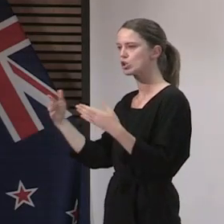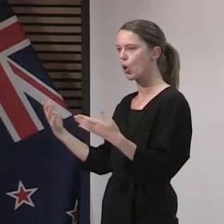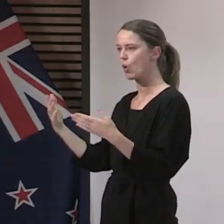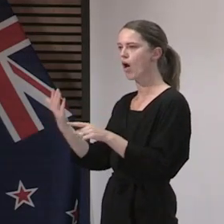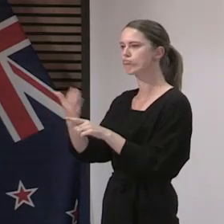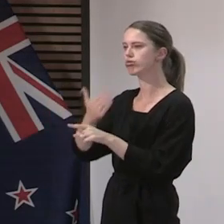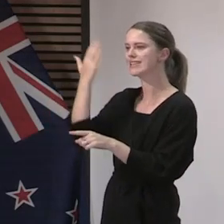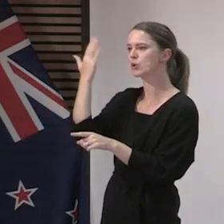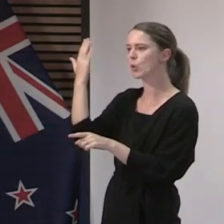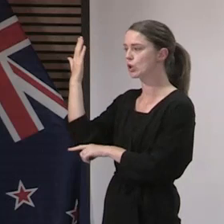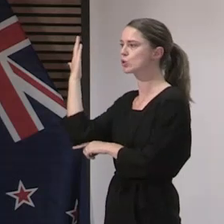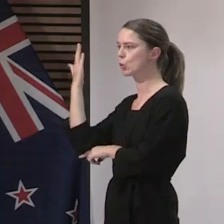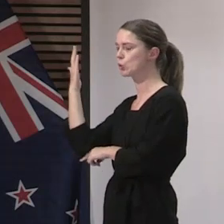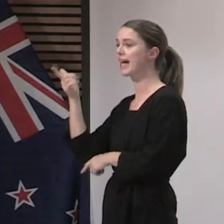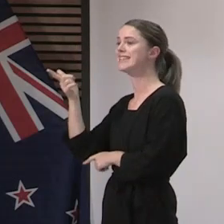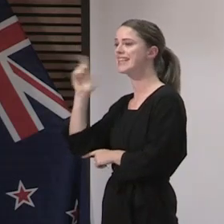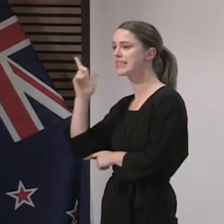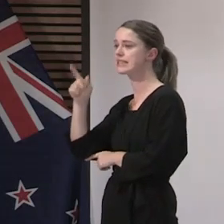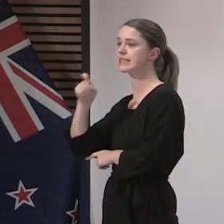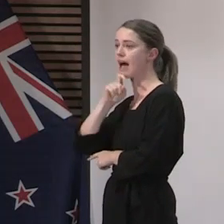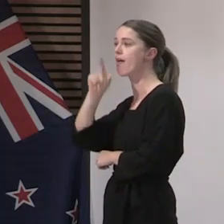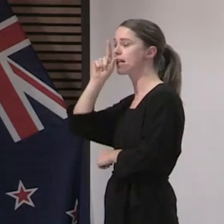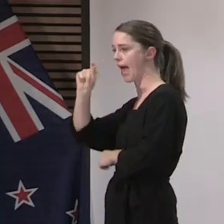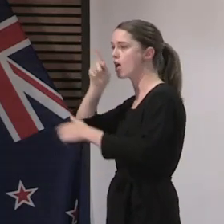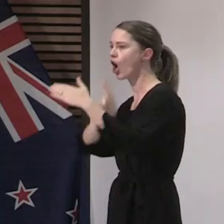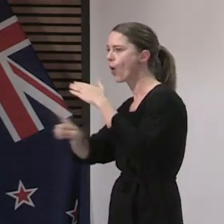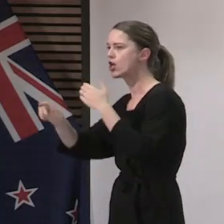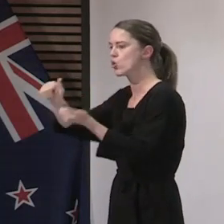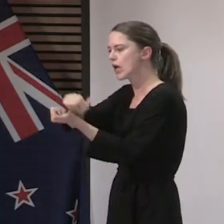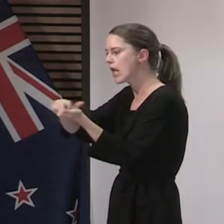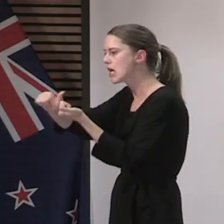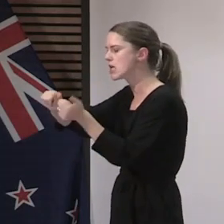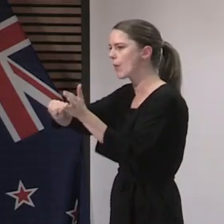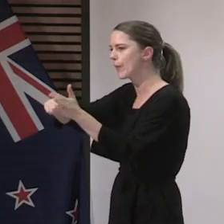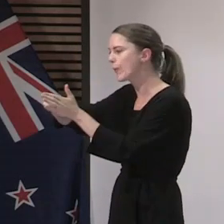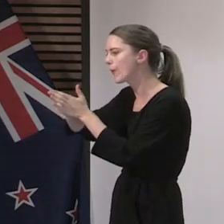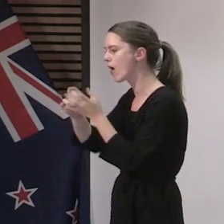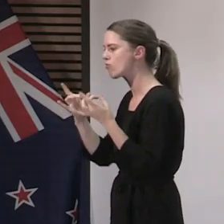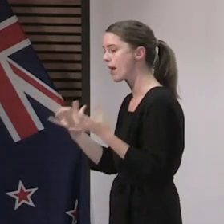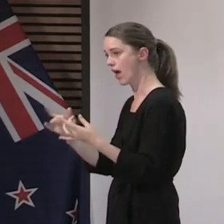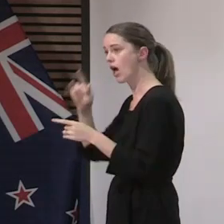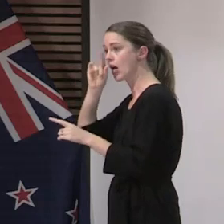preparing schools and the education system. Schools and early learning centres can be